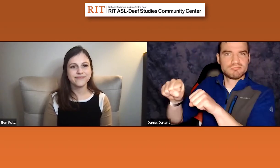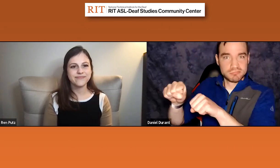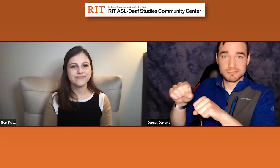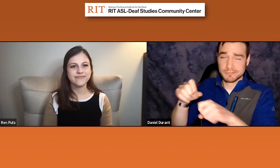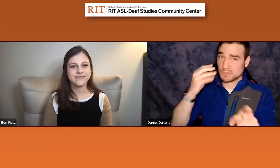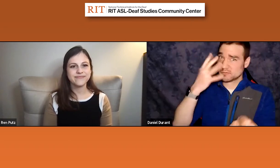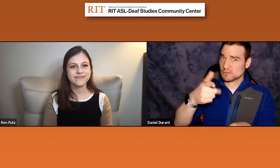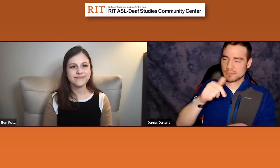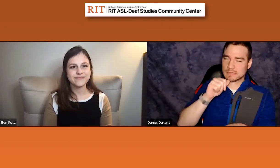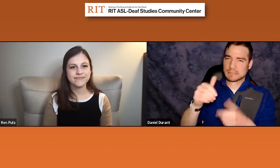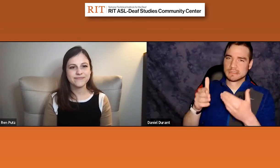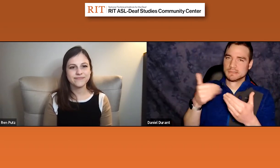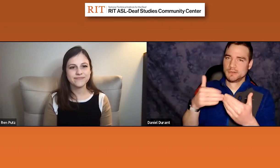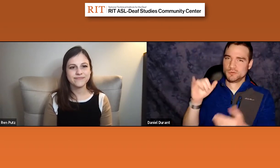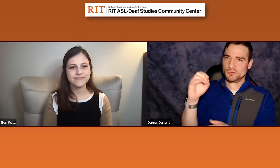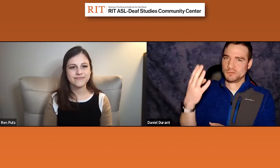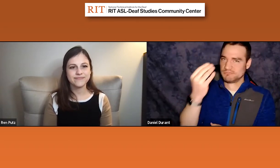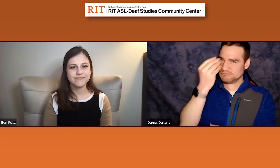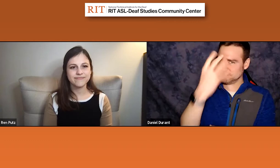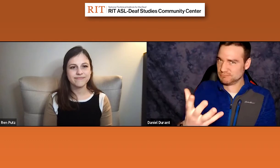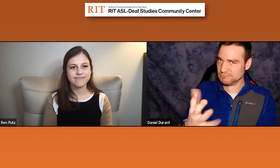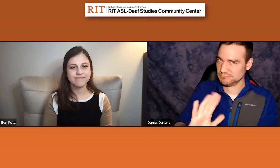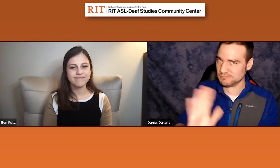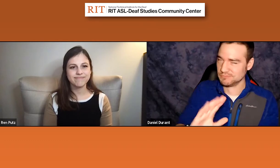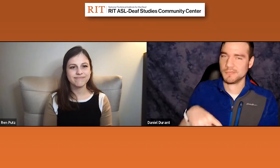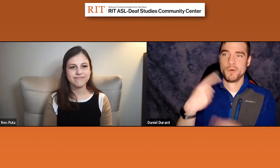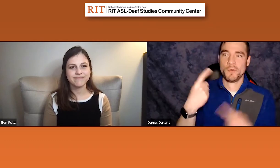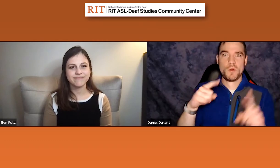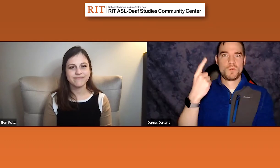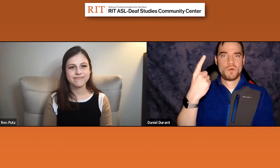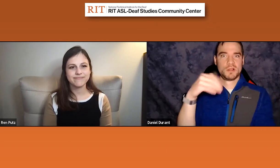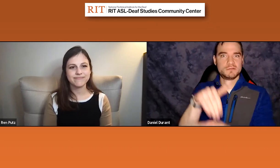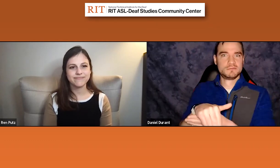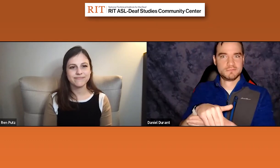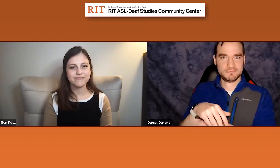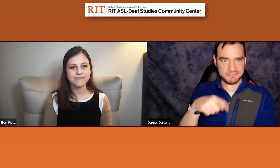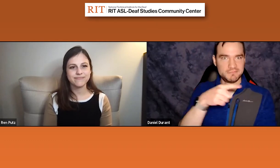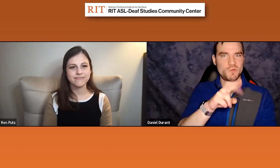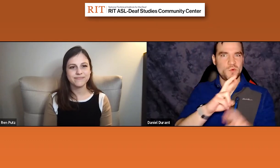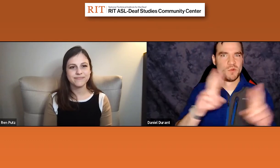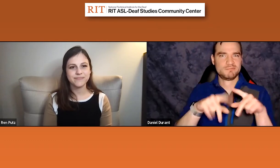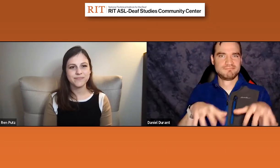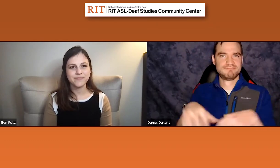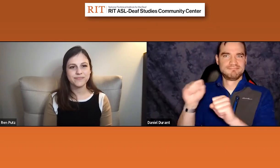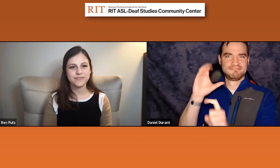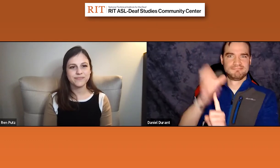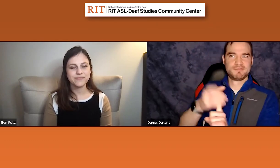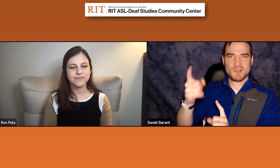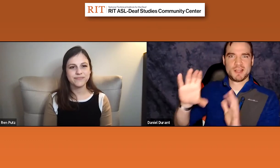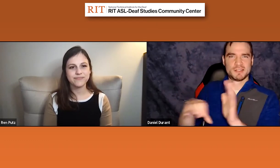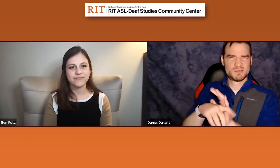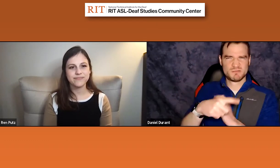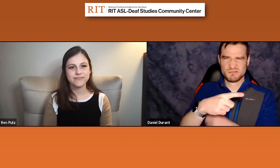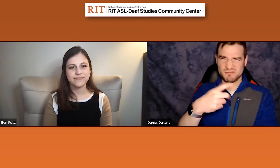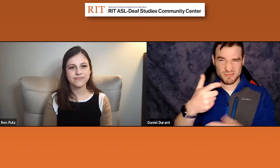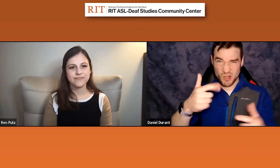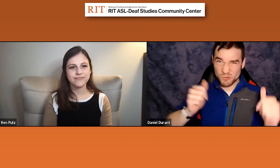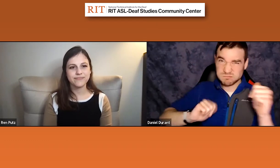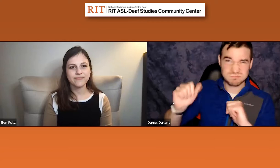they couldn't make it, she'd have to take over. I got to tell you, it is not an easy job. One night, she was all ready to go on,